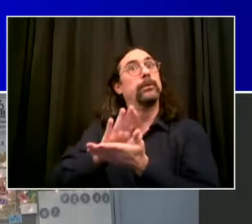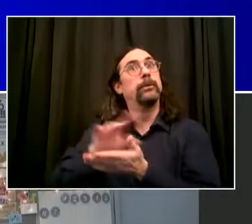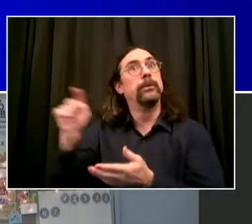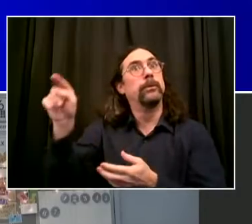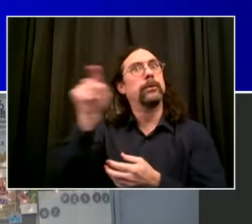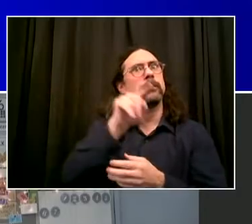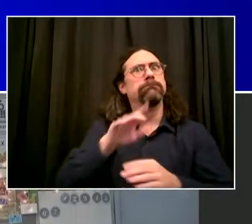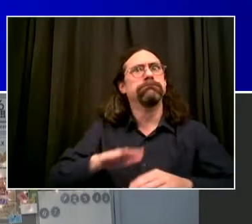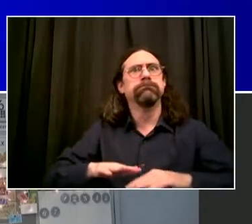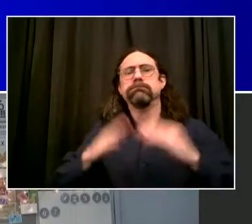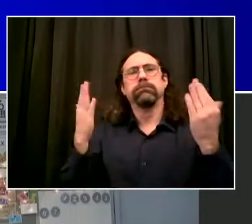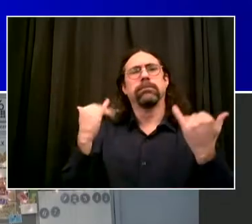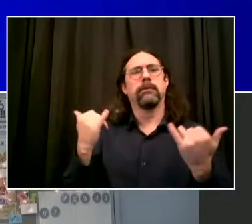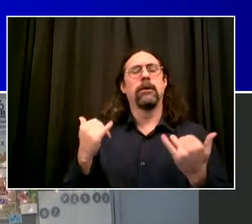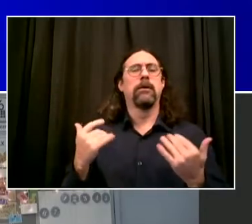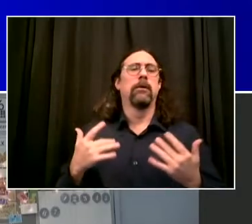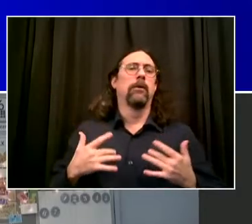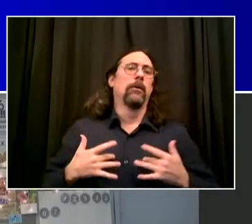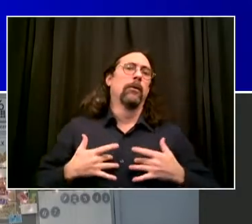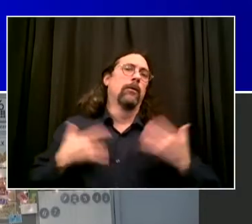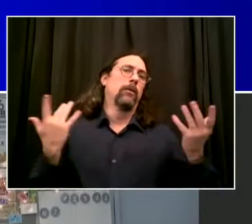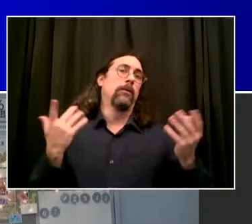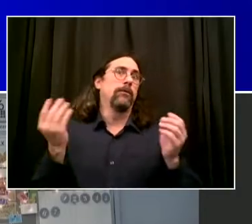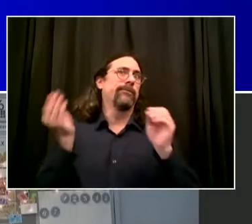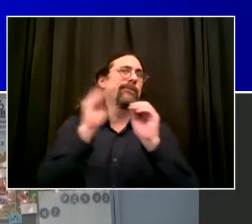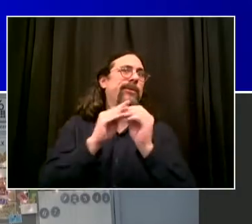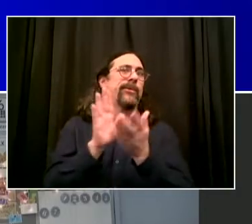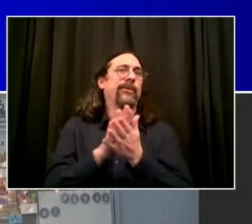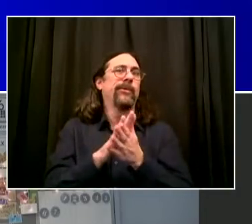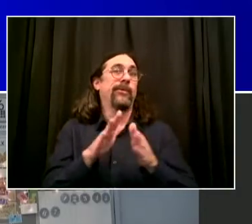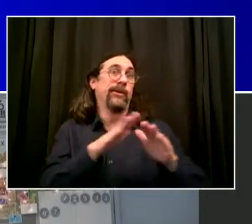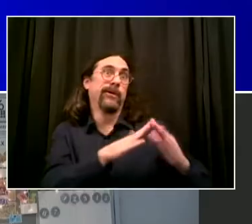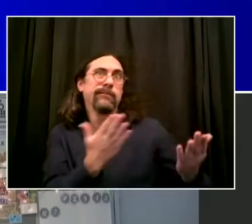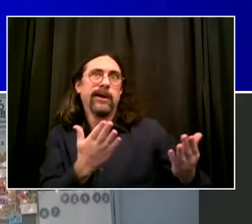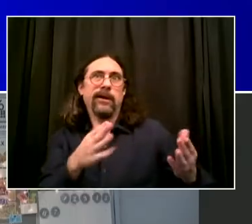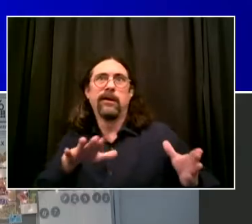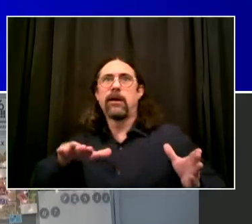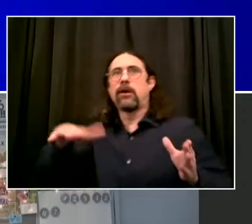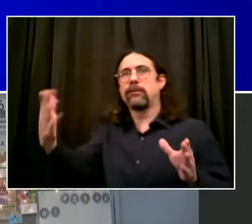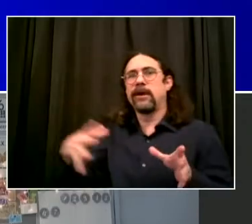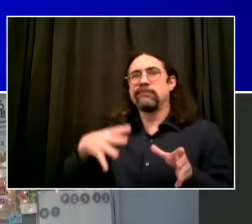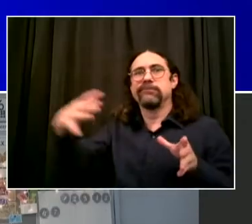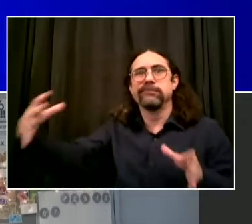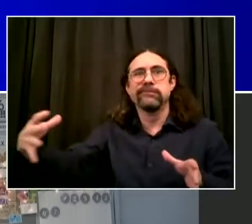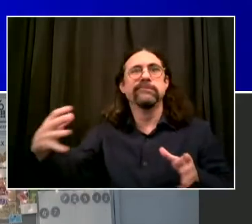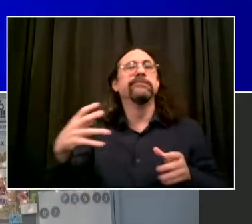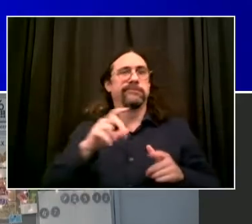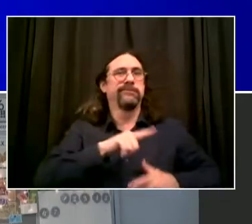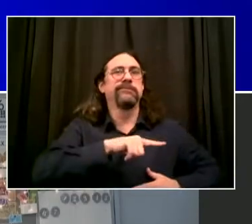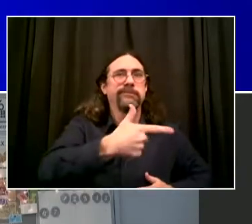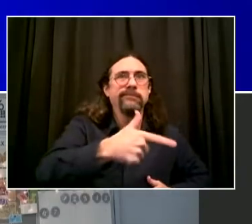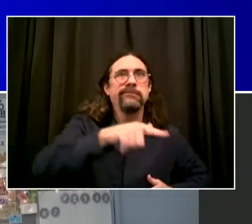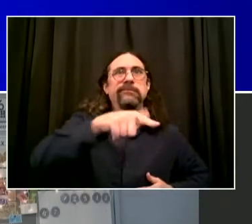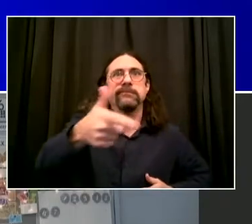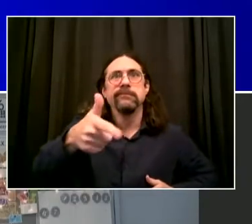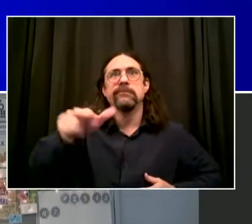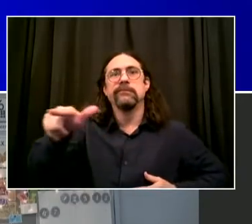COMING BACK,